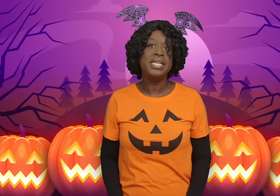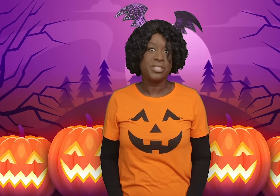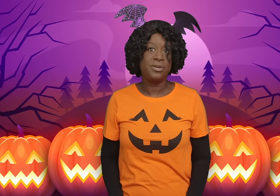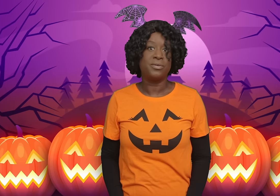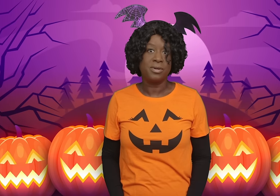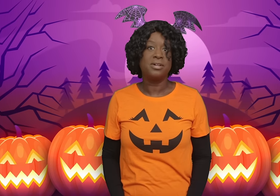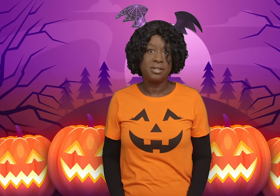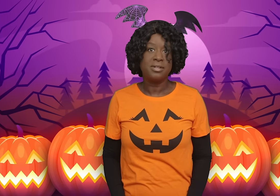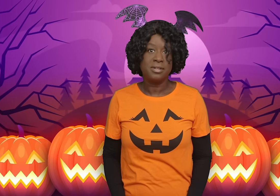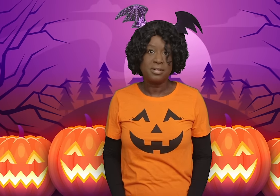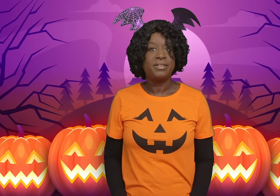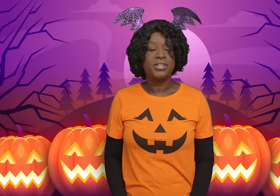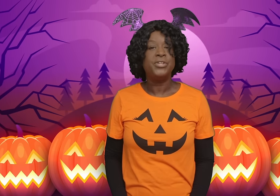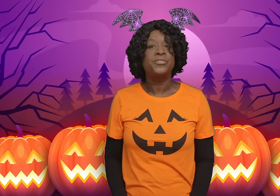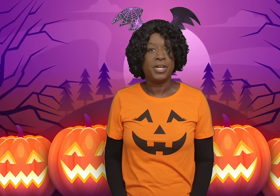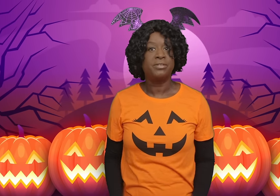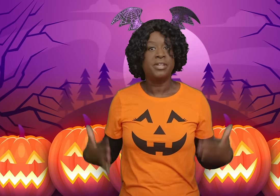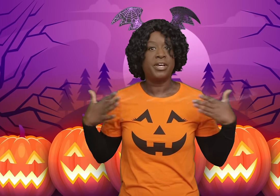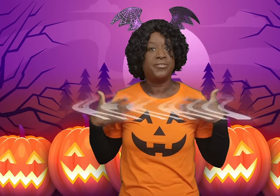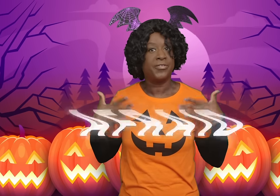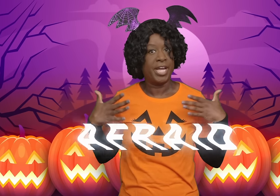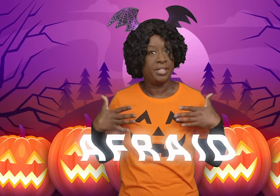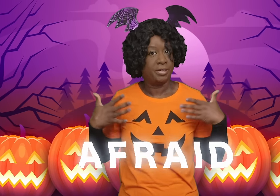Me too! You felt afraid.